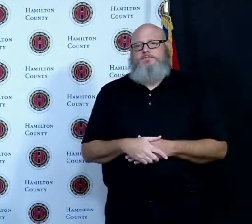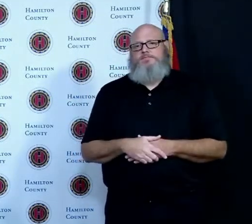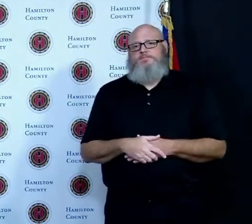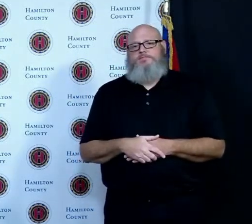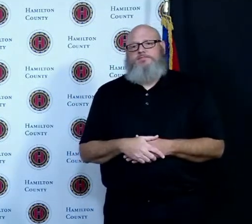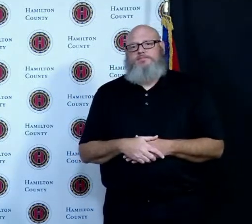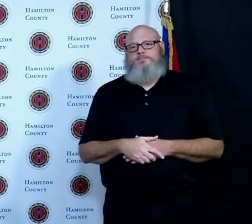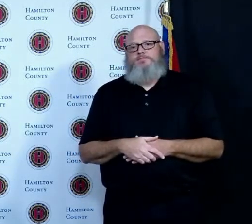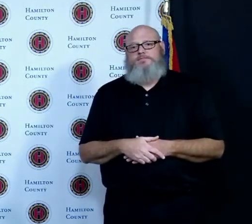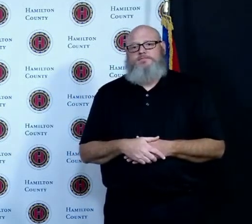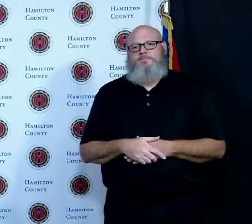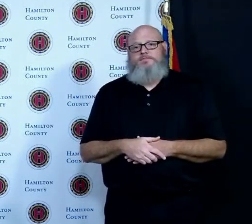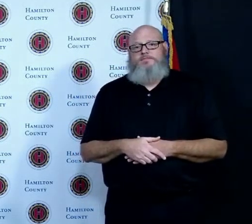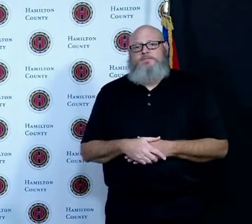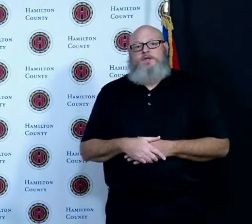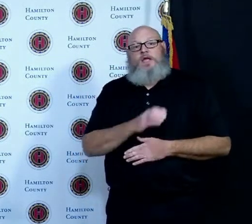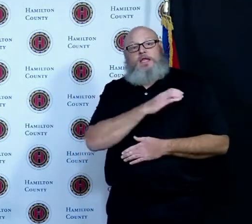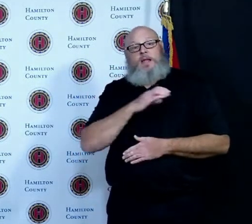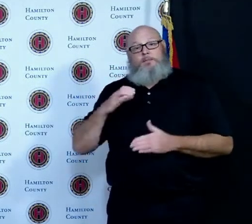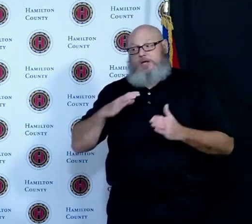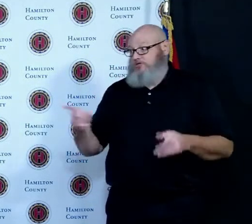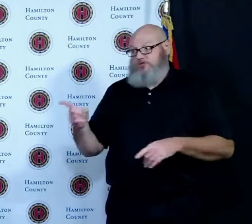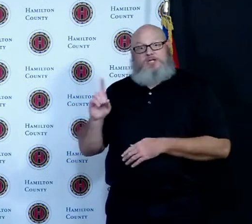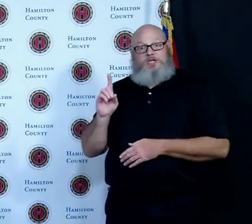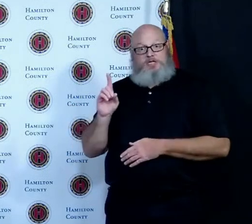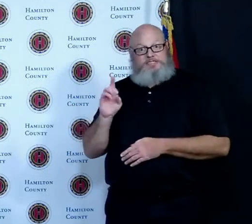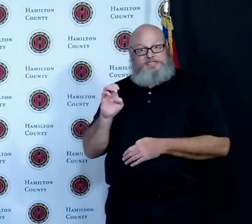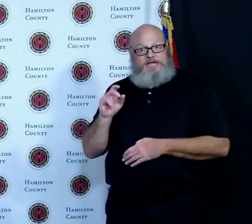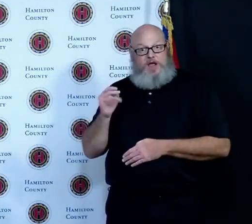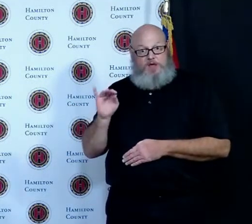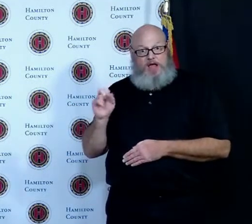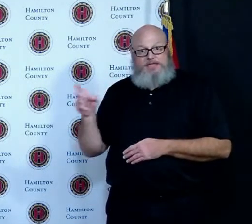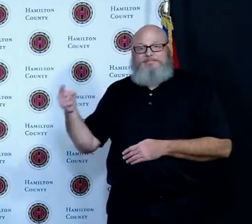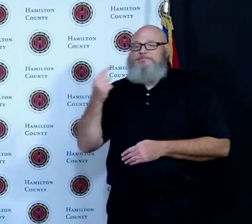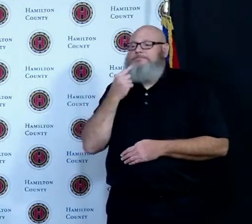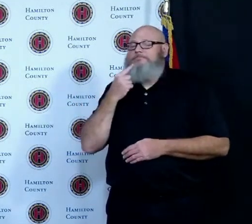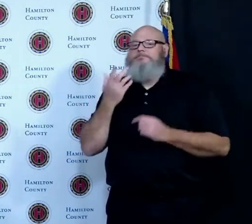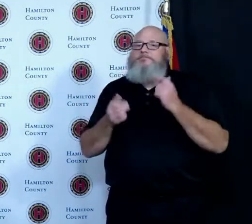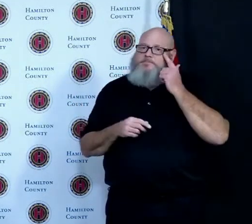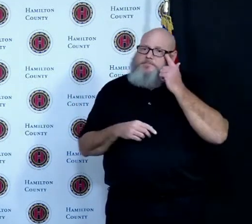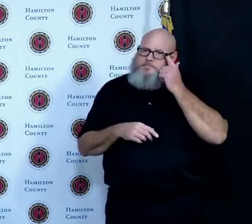to make sure that we are prepared if we see even larger volumes of vaccine come to our agency I'm